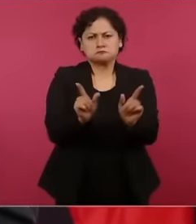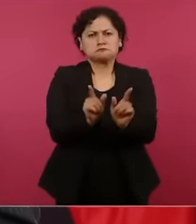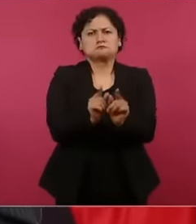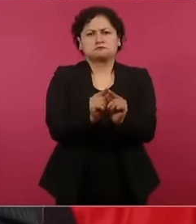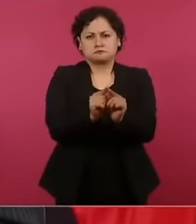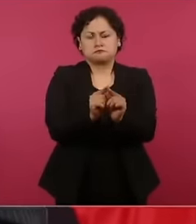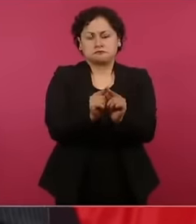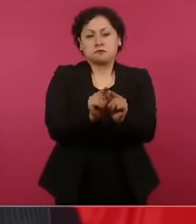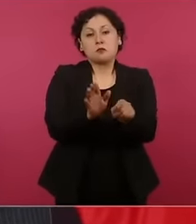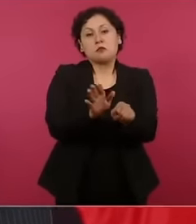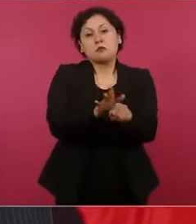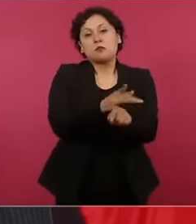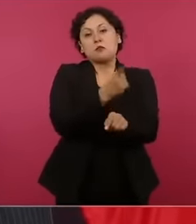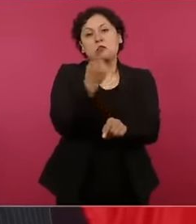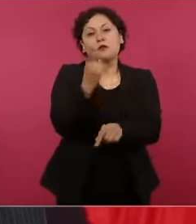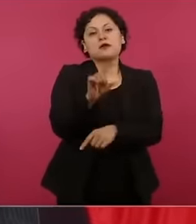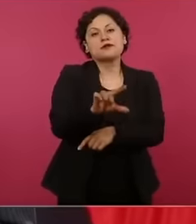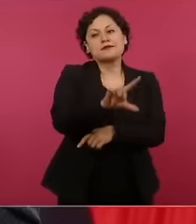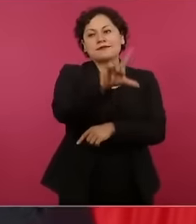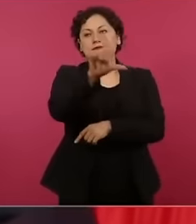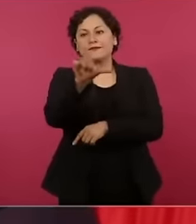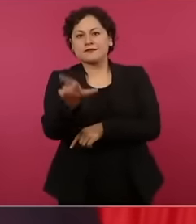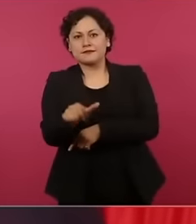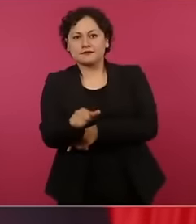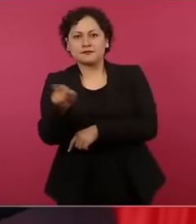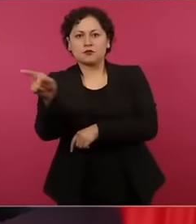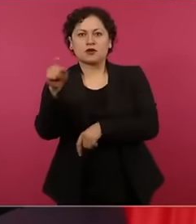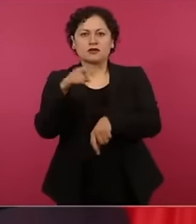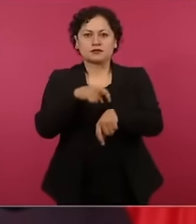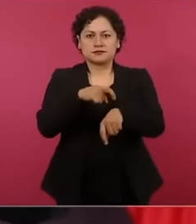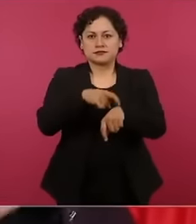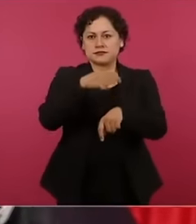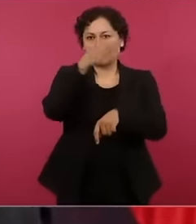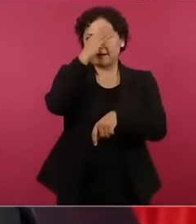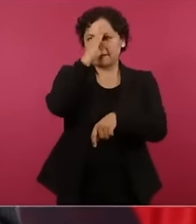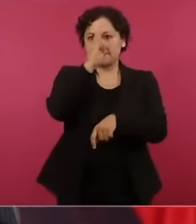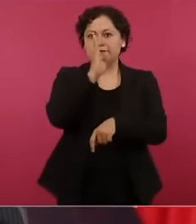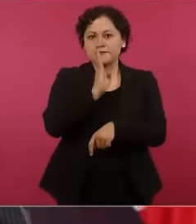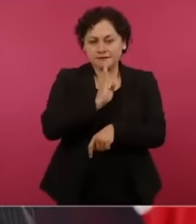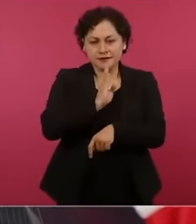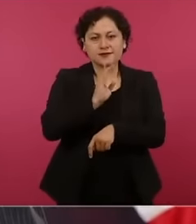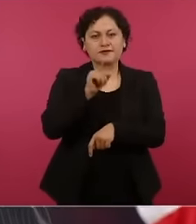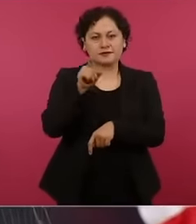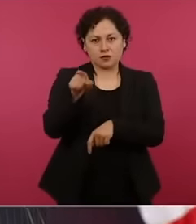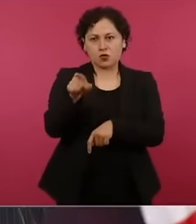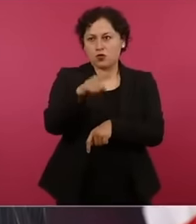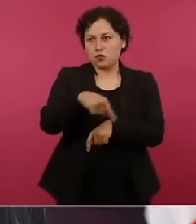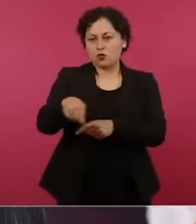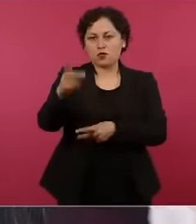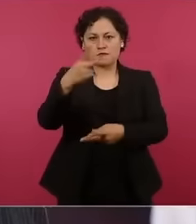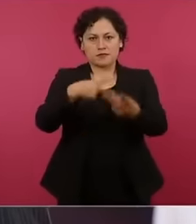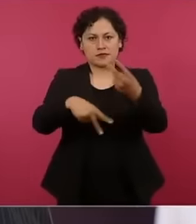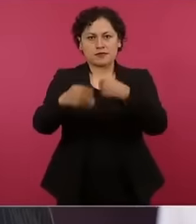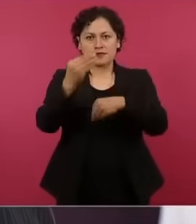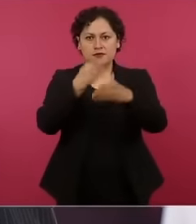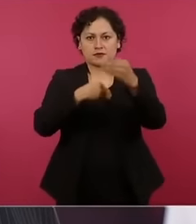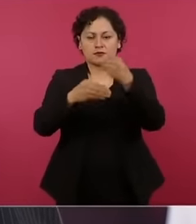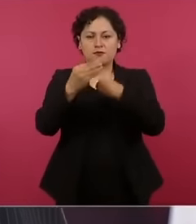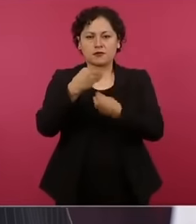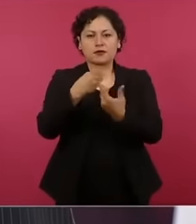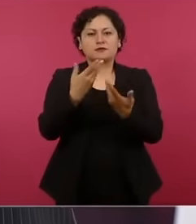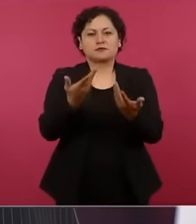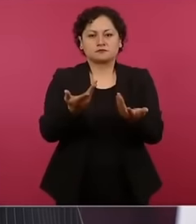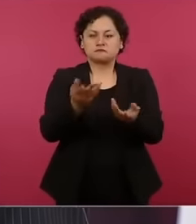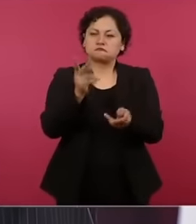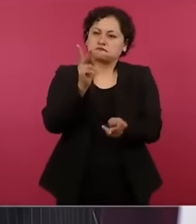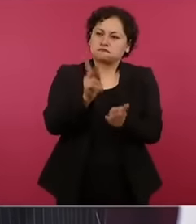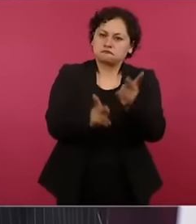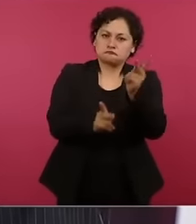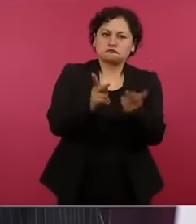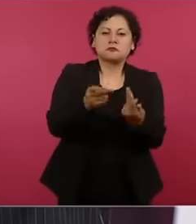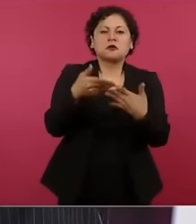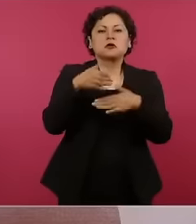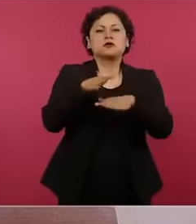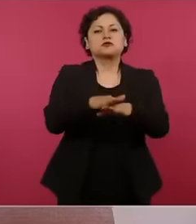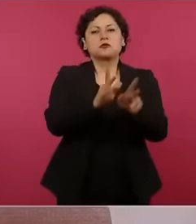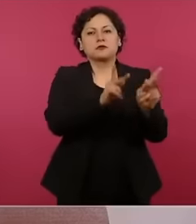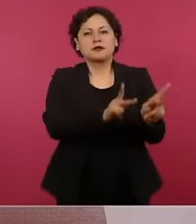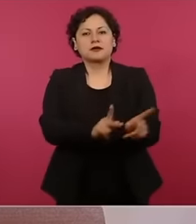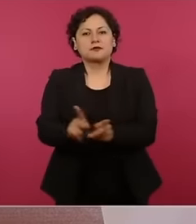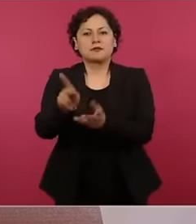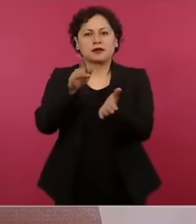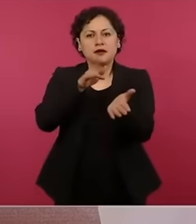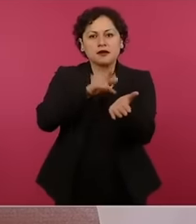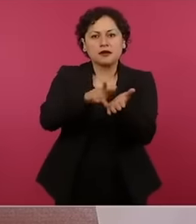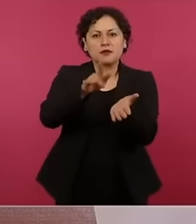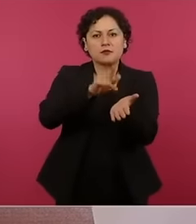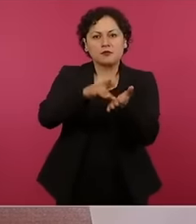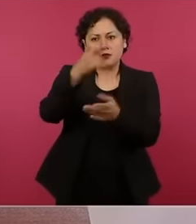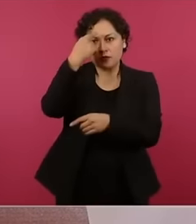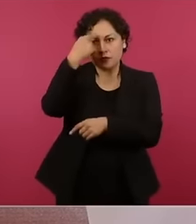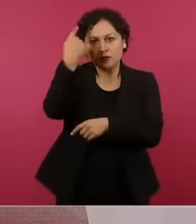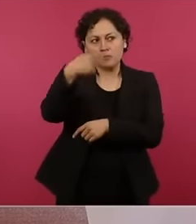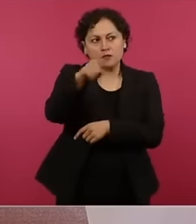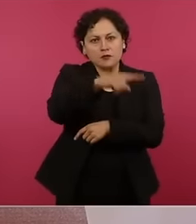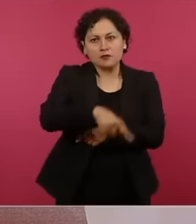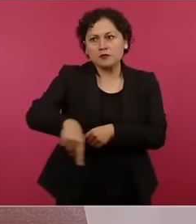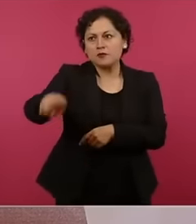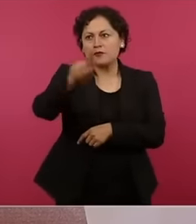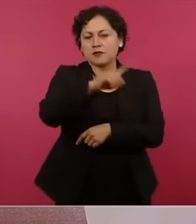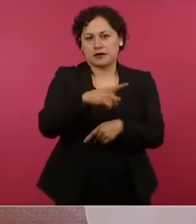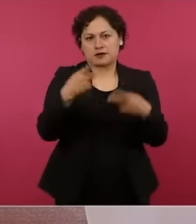the ceremony the entire plan to support the teaching sector and the education workers will be announced.